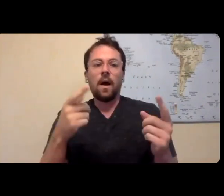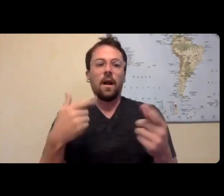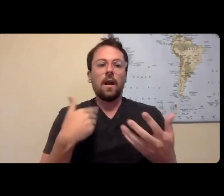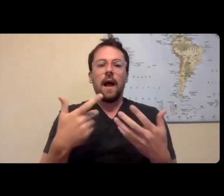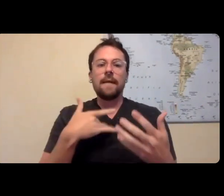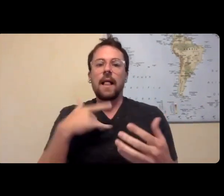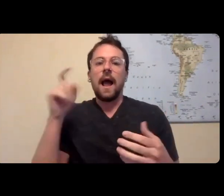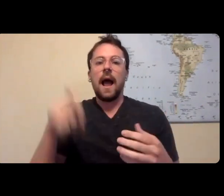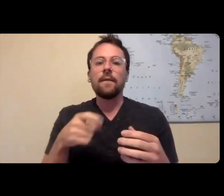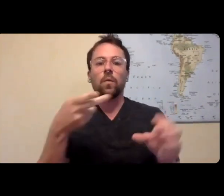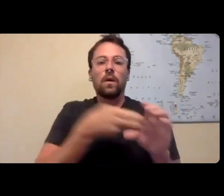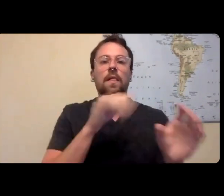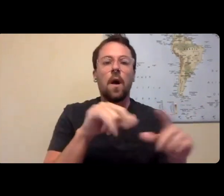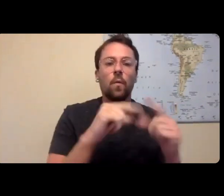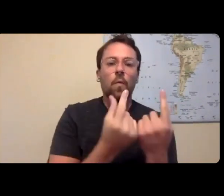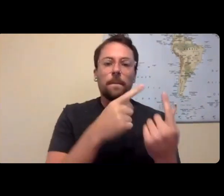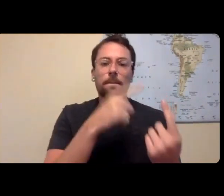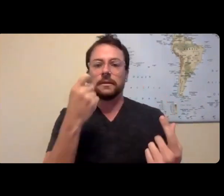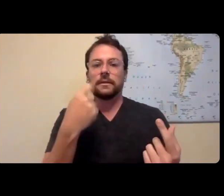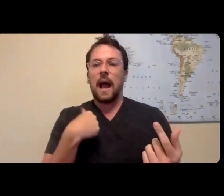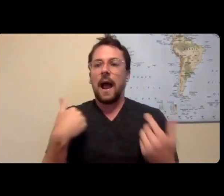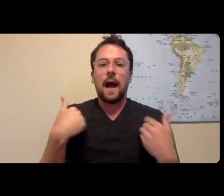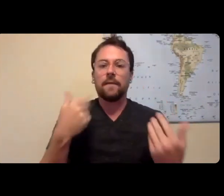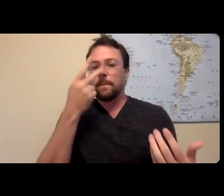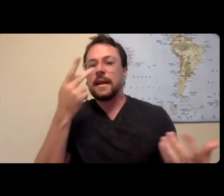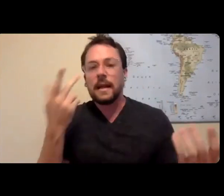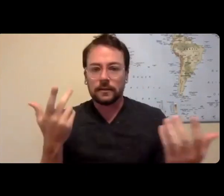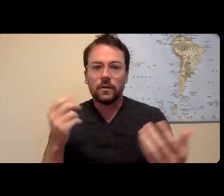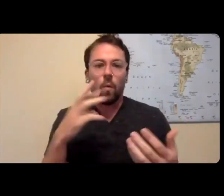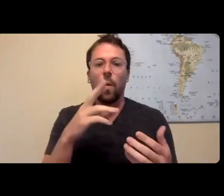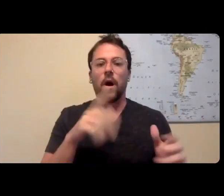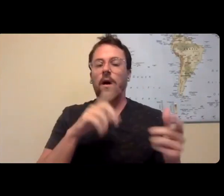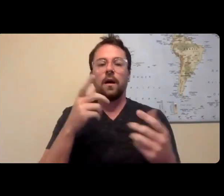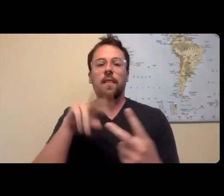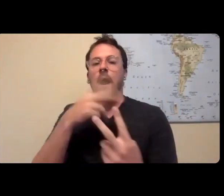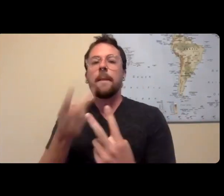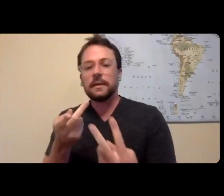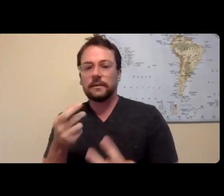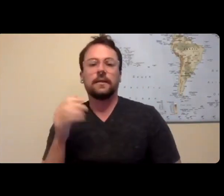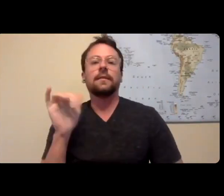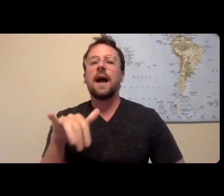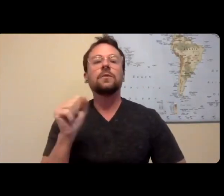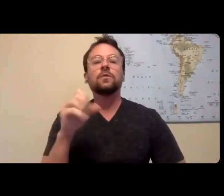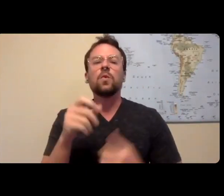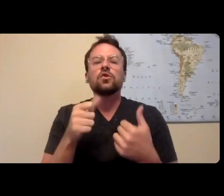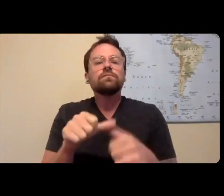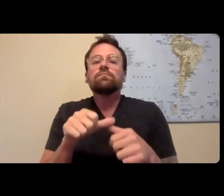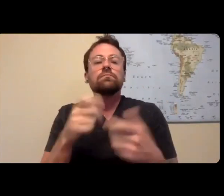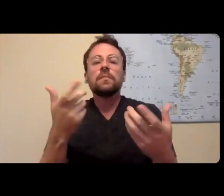experience for students who don't feel like they fit in those groups.